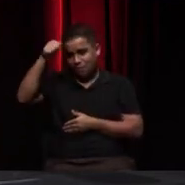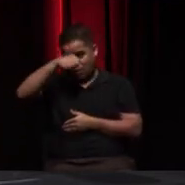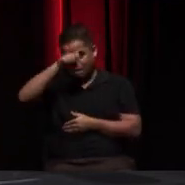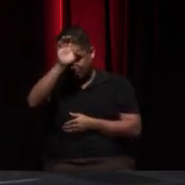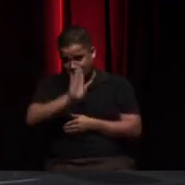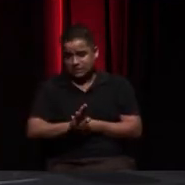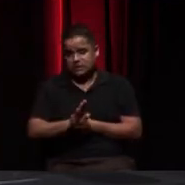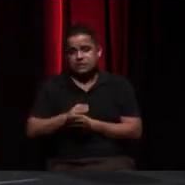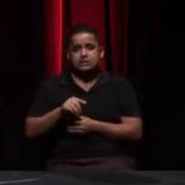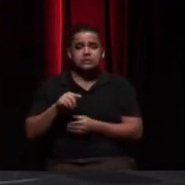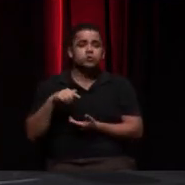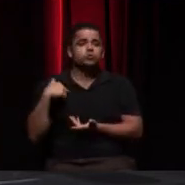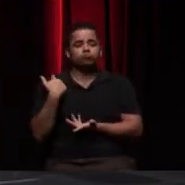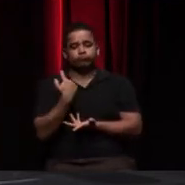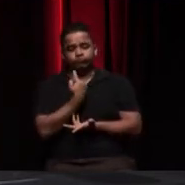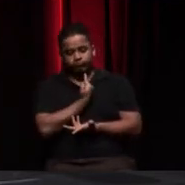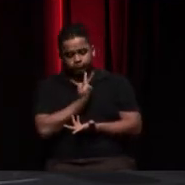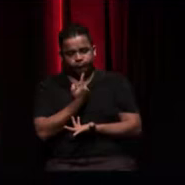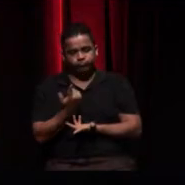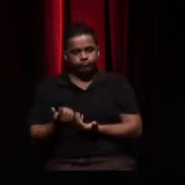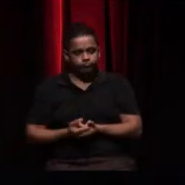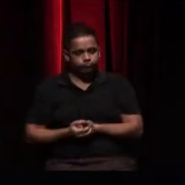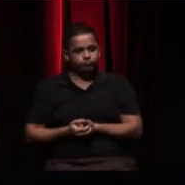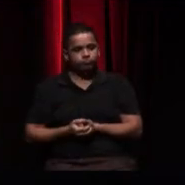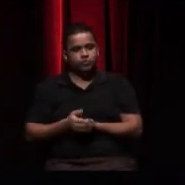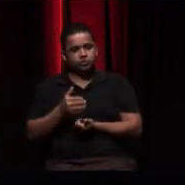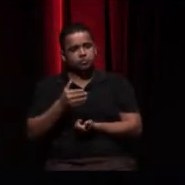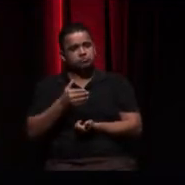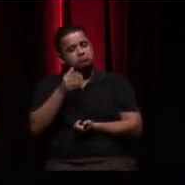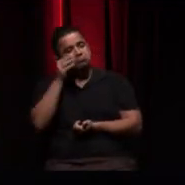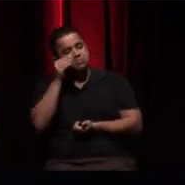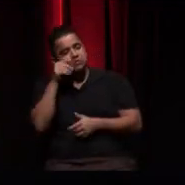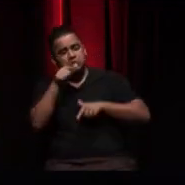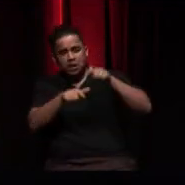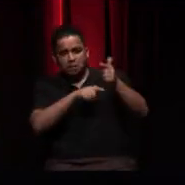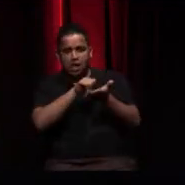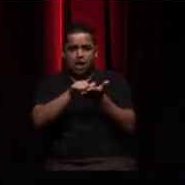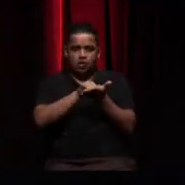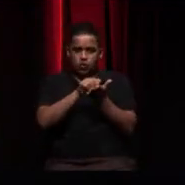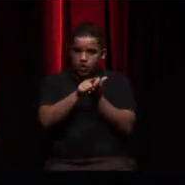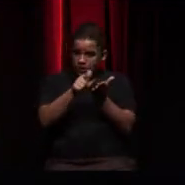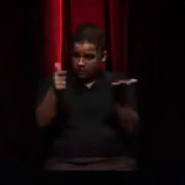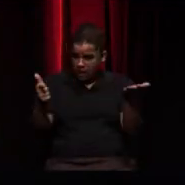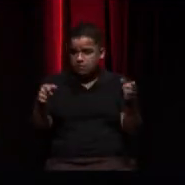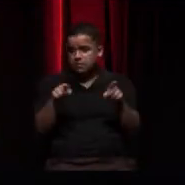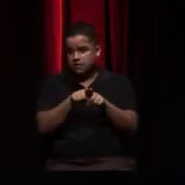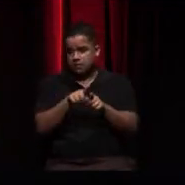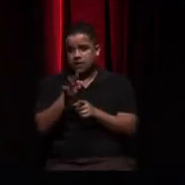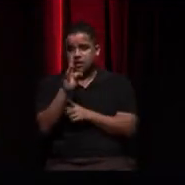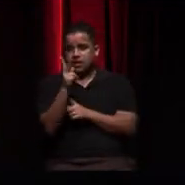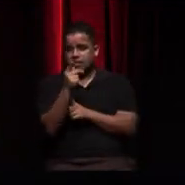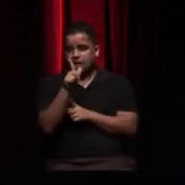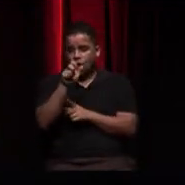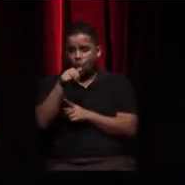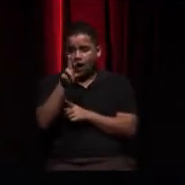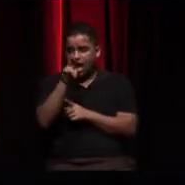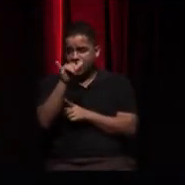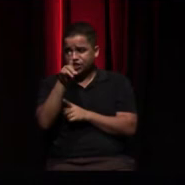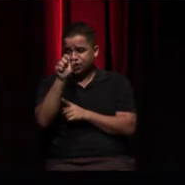went to see what other papers like the New York Times The Guardian, Le Monde,